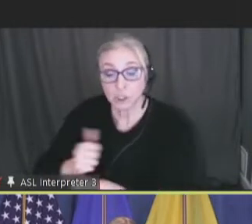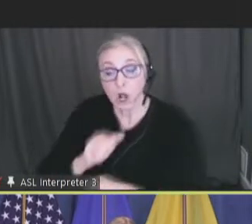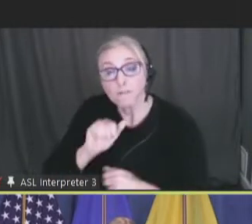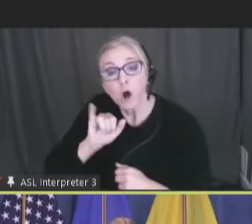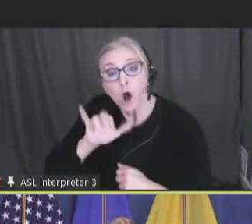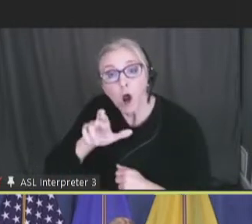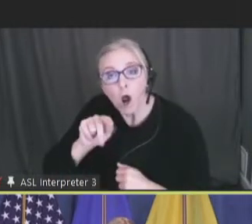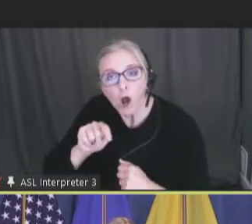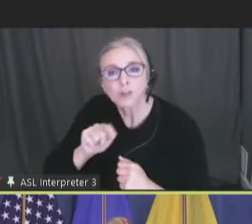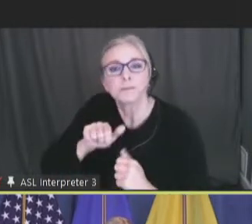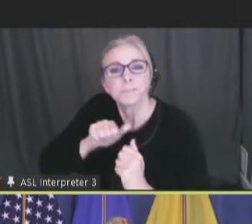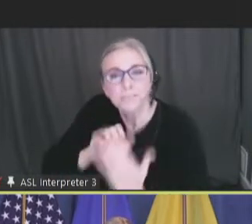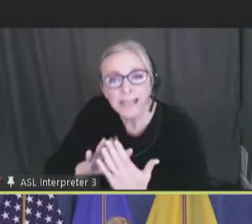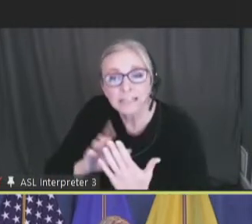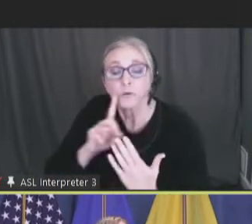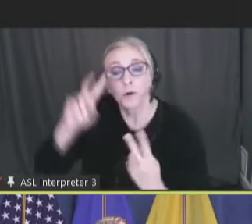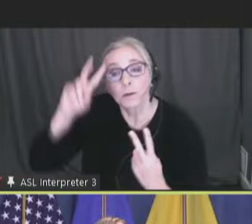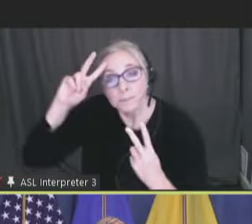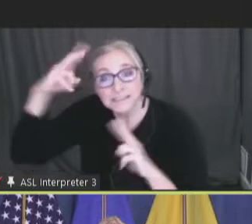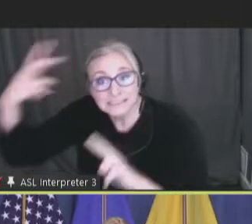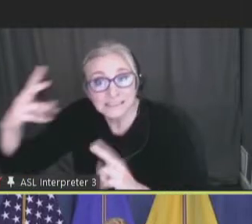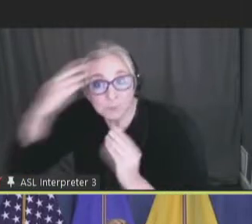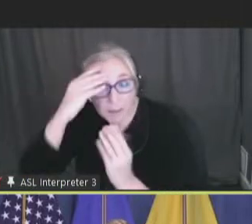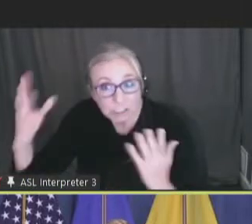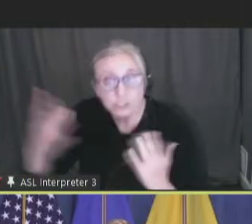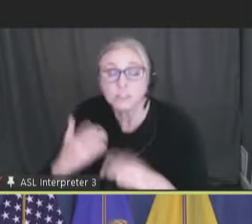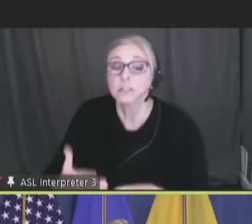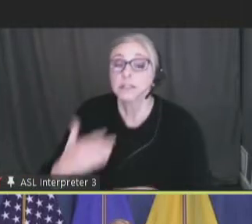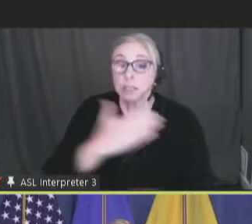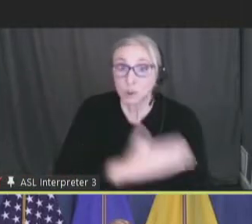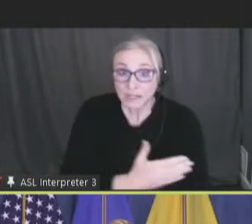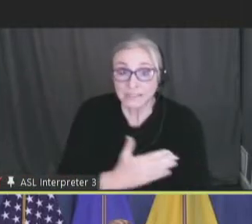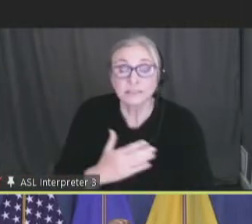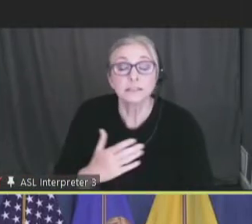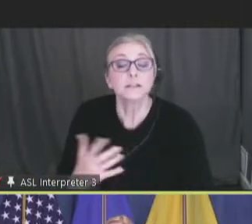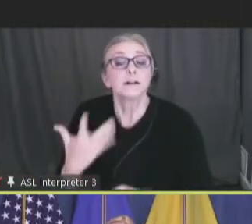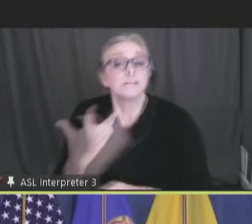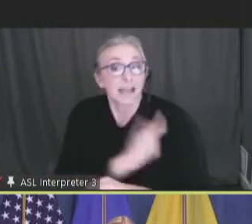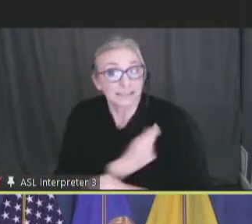vaccine misinformation, increase vaccine acceptance, and increase vaccine coverage